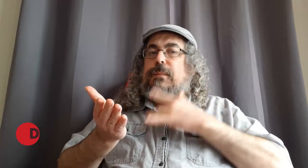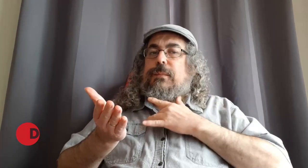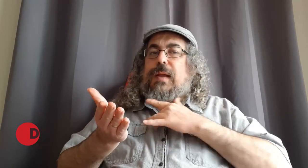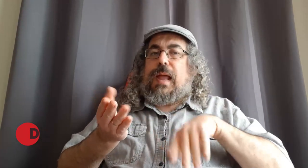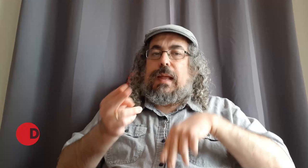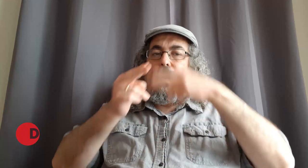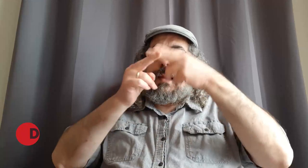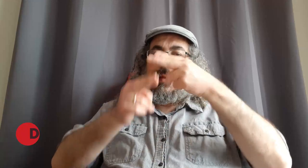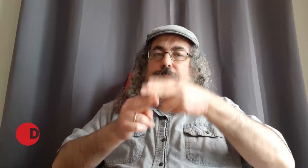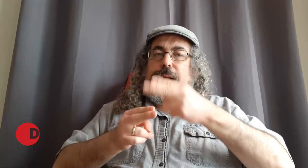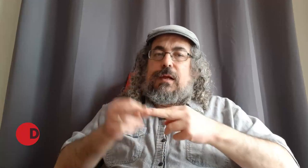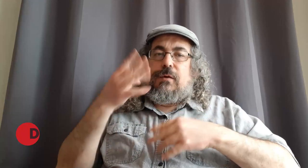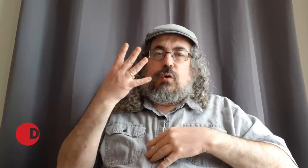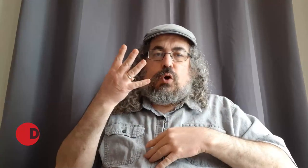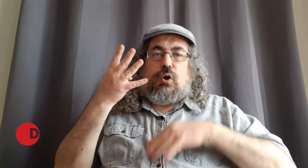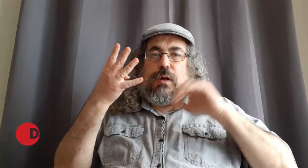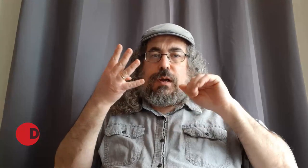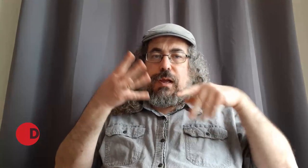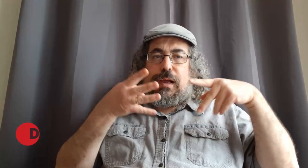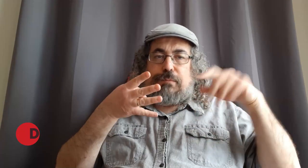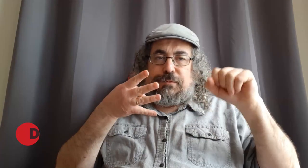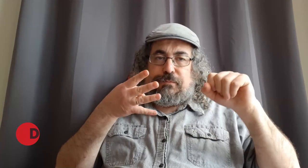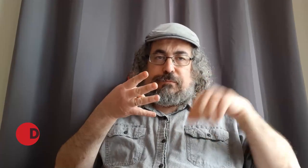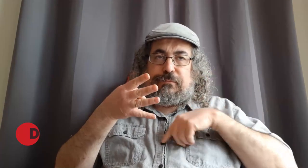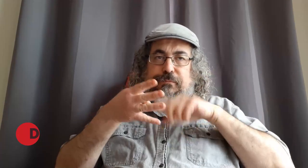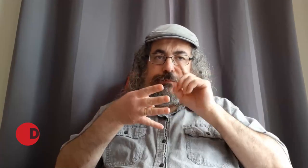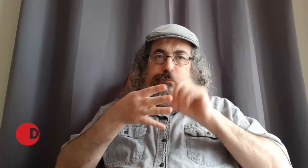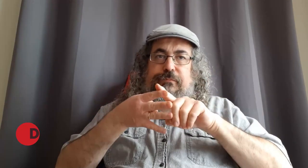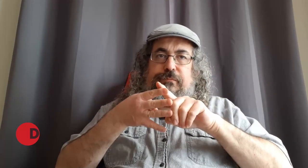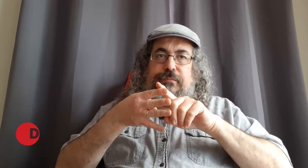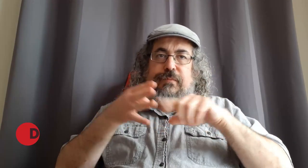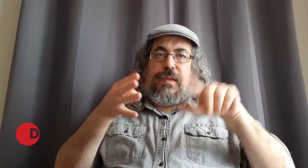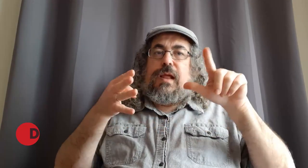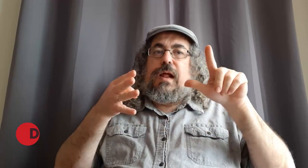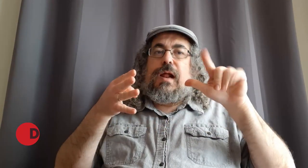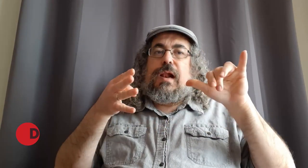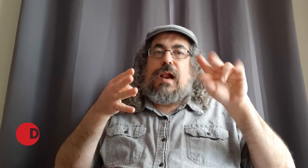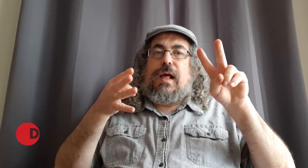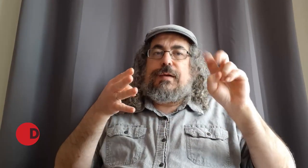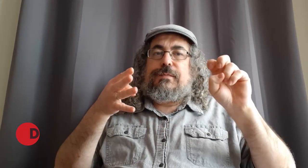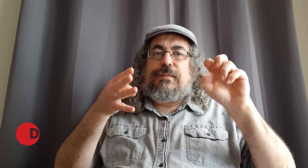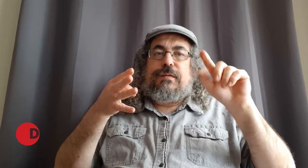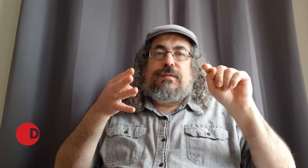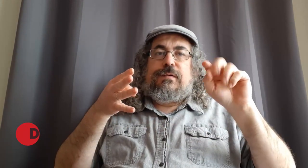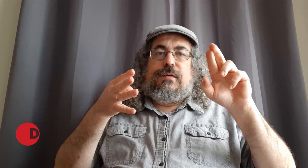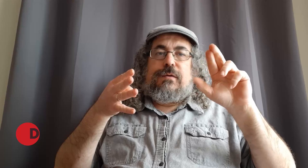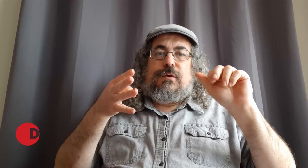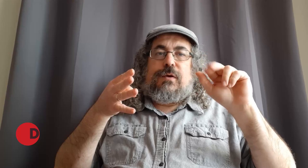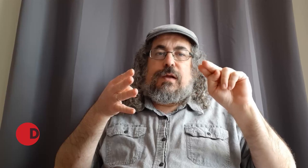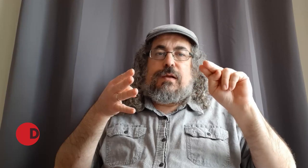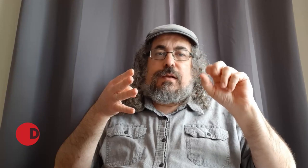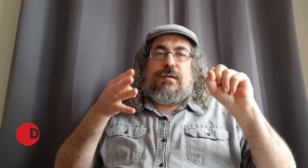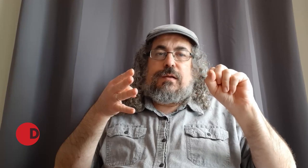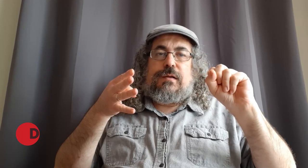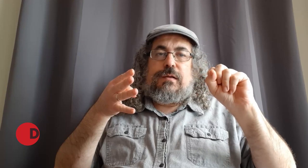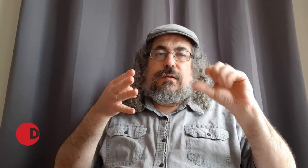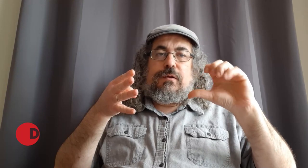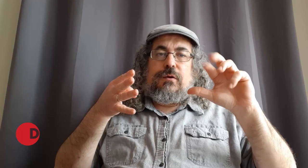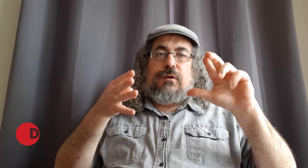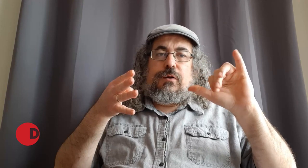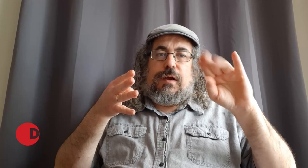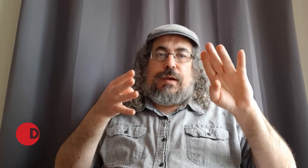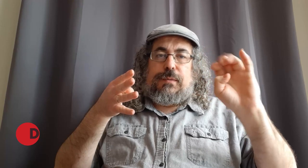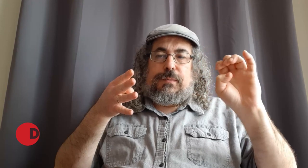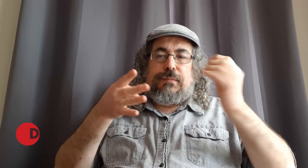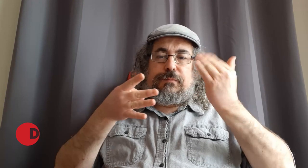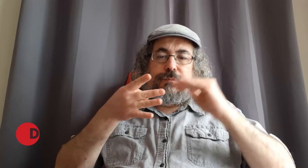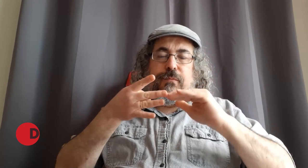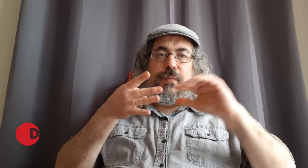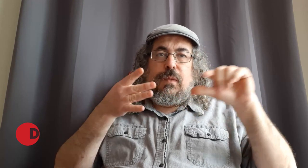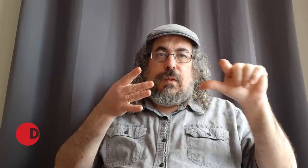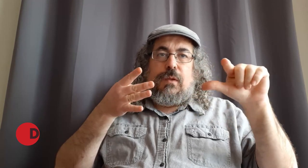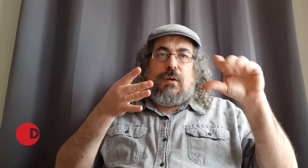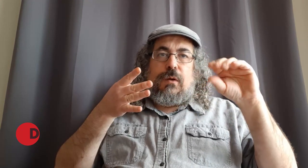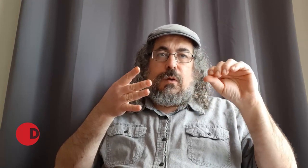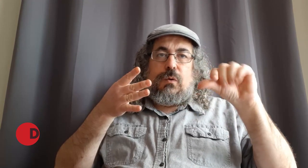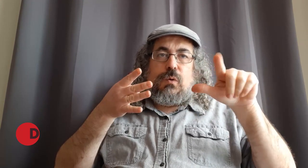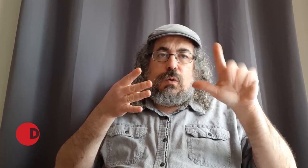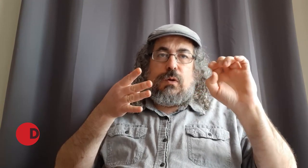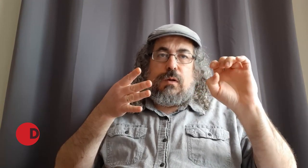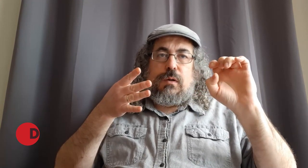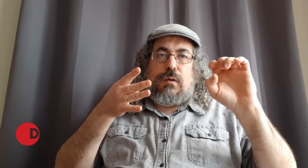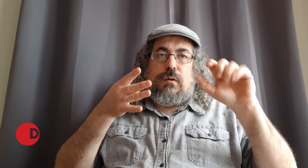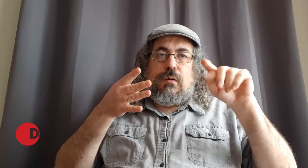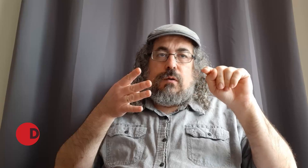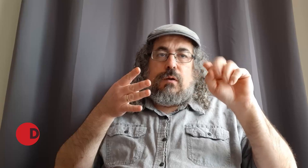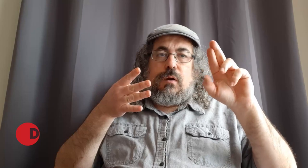Four apps mentioned most often on Facebook are Live Transcribe and